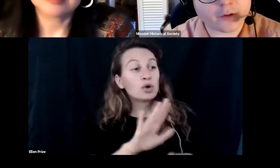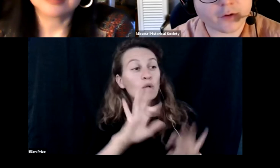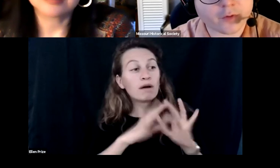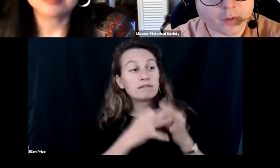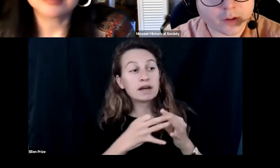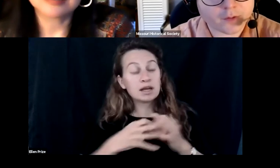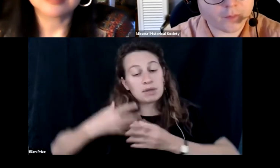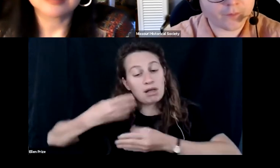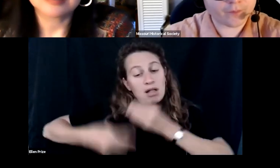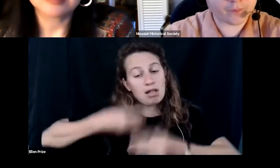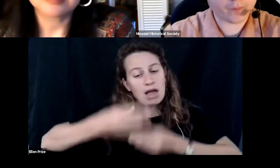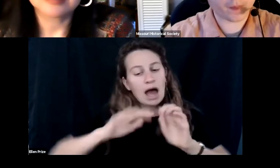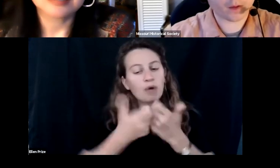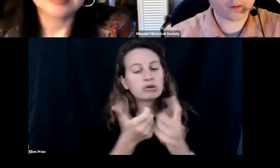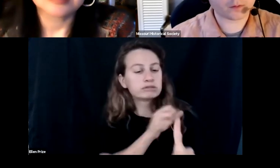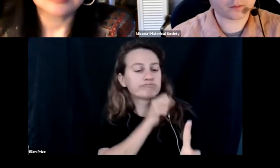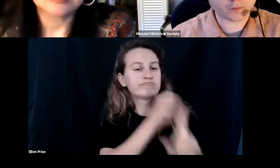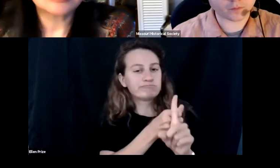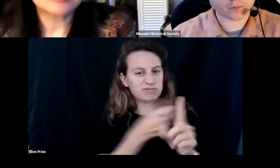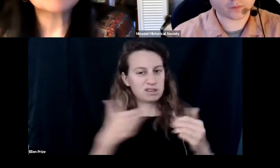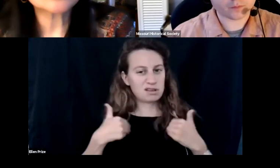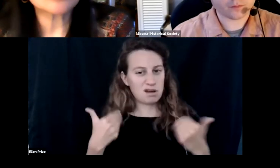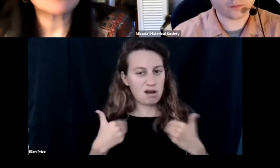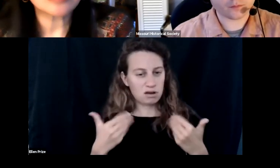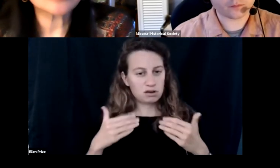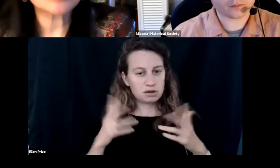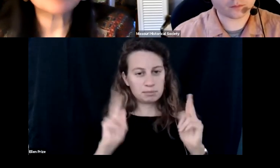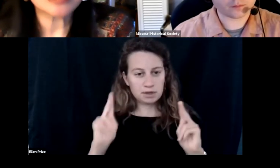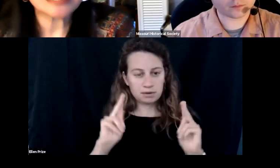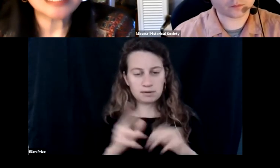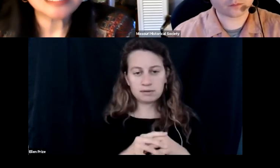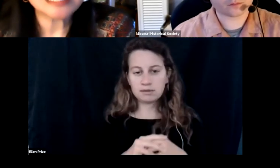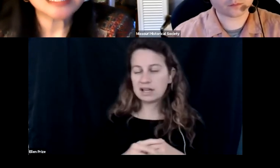or social justice reparations. So there are a lot of different